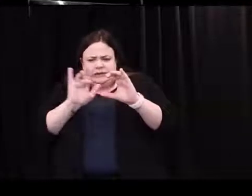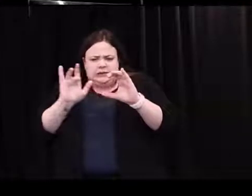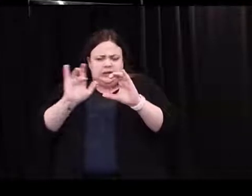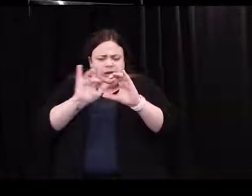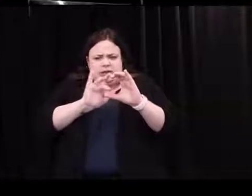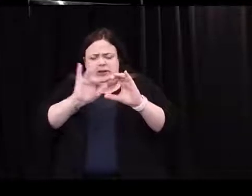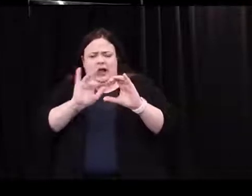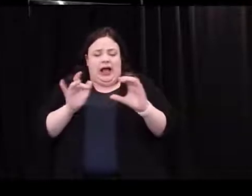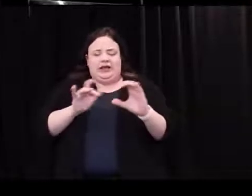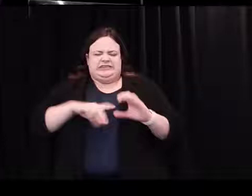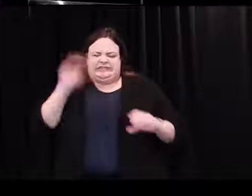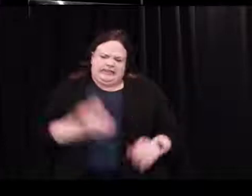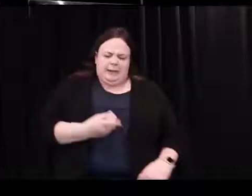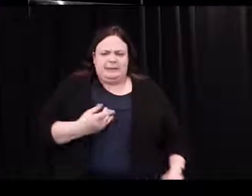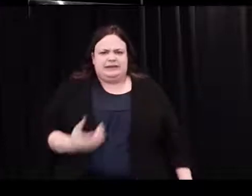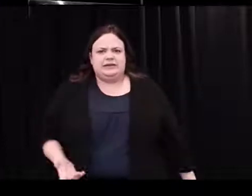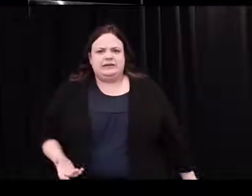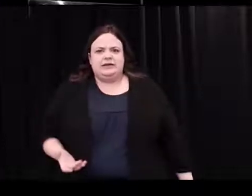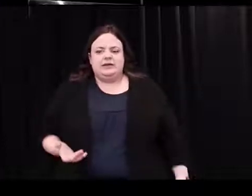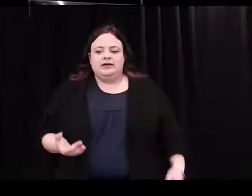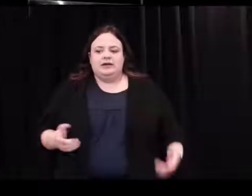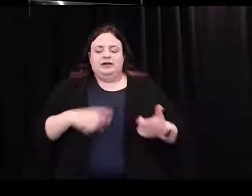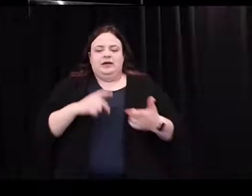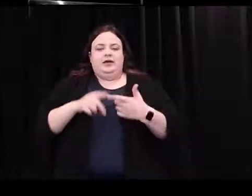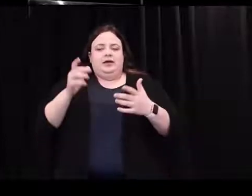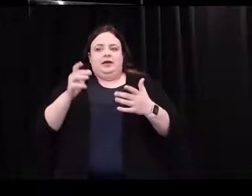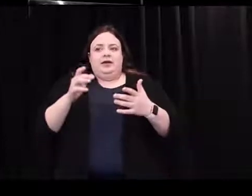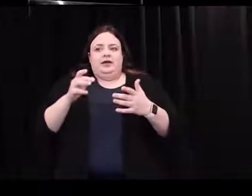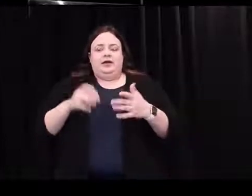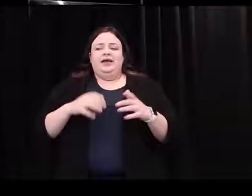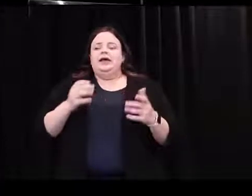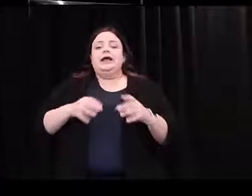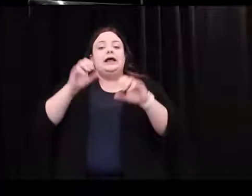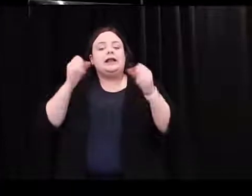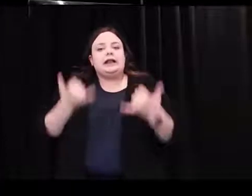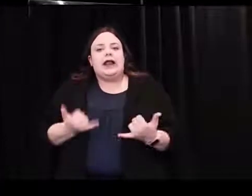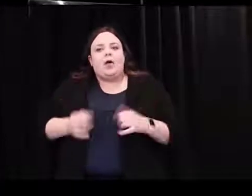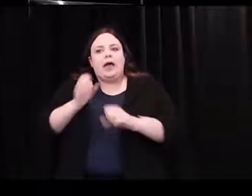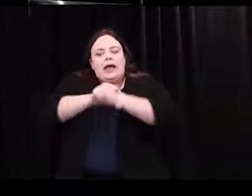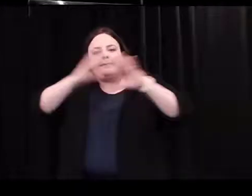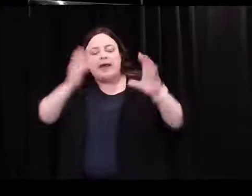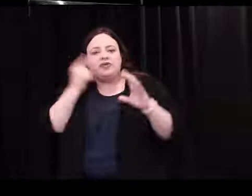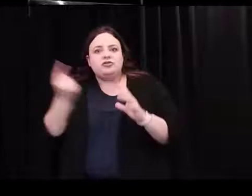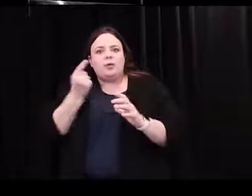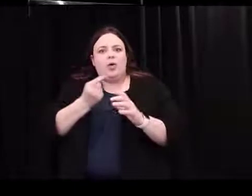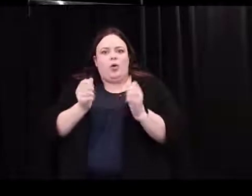go God damn it, let me again. Now imagine you're somebody with fibromyalgia right,